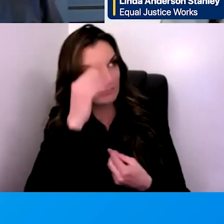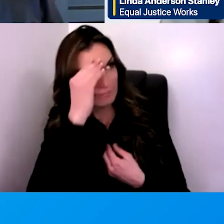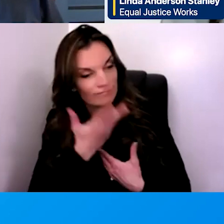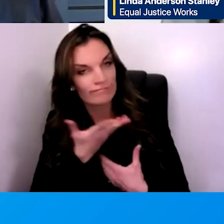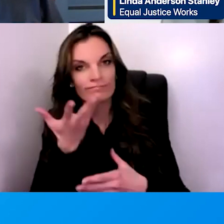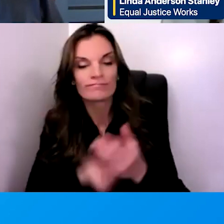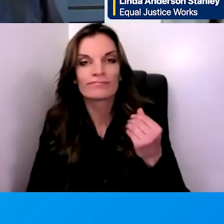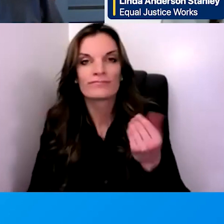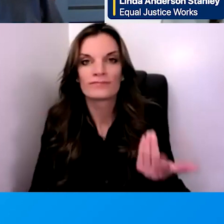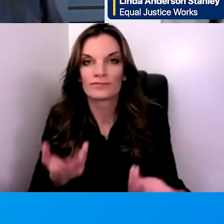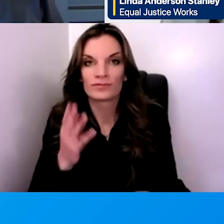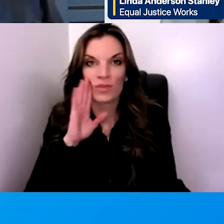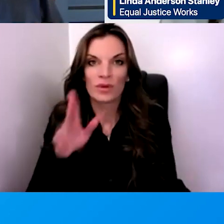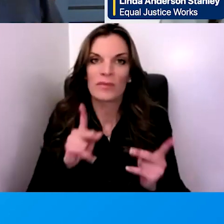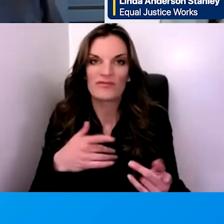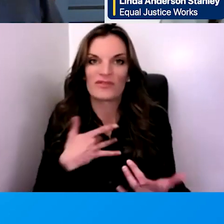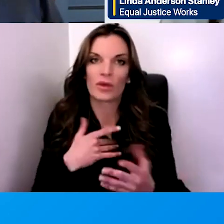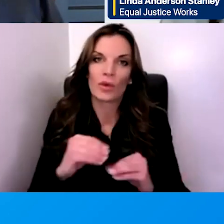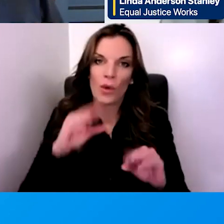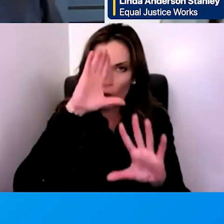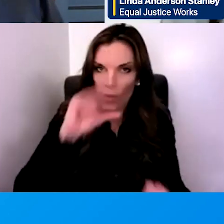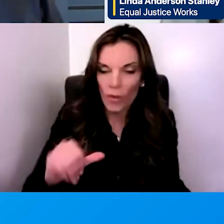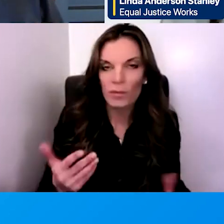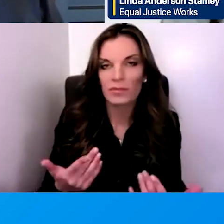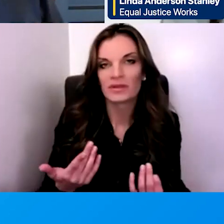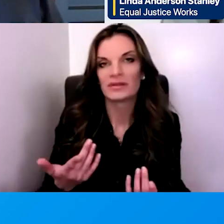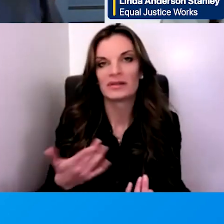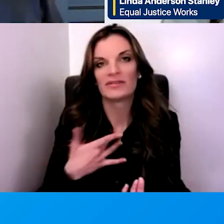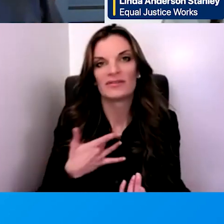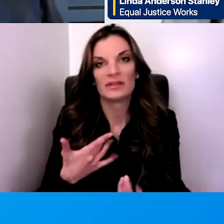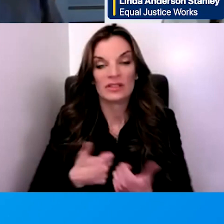There is a lot of hopelessness. There is a lot of organization of the survivors.